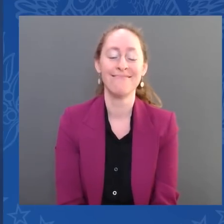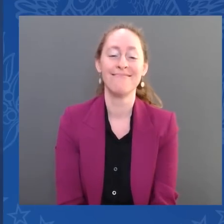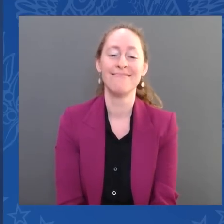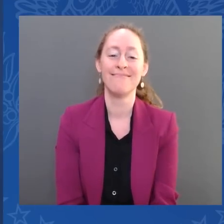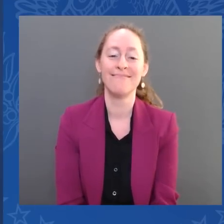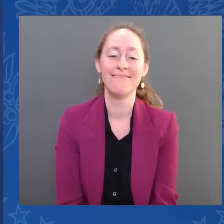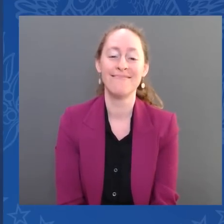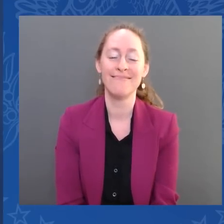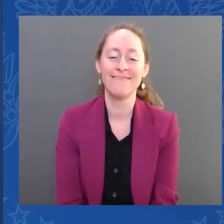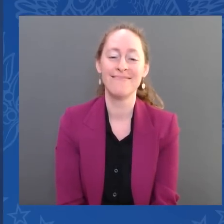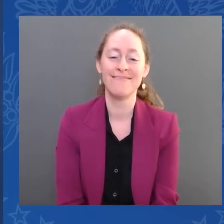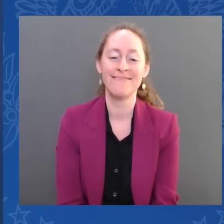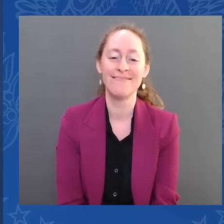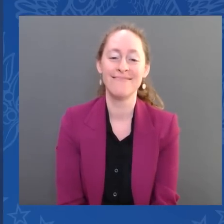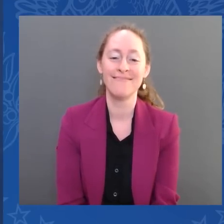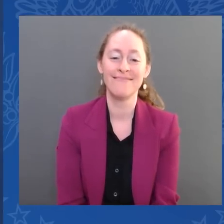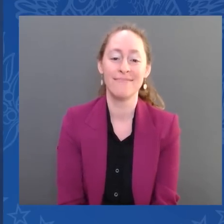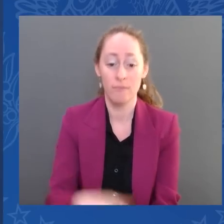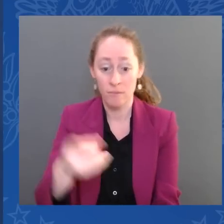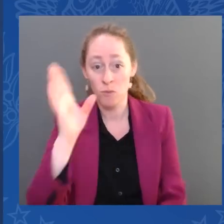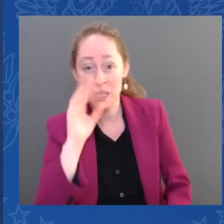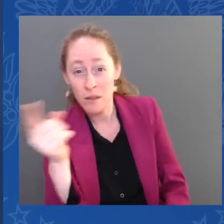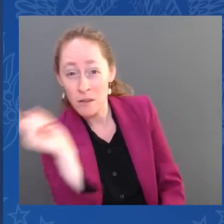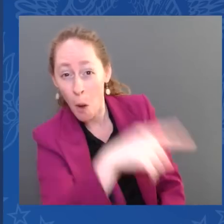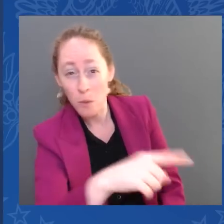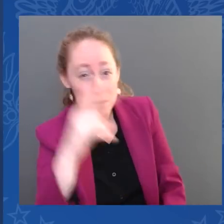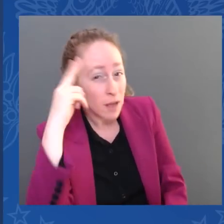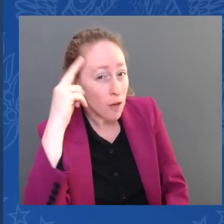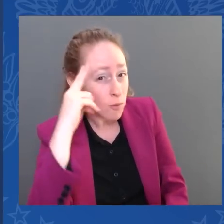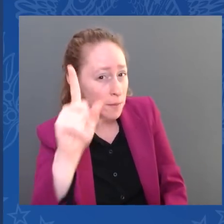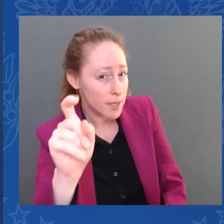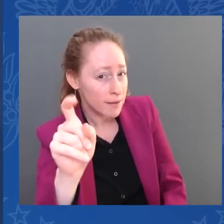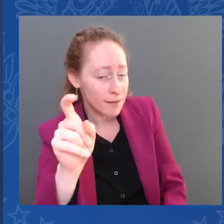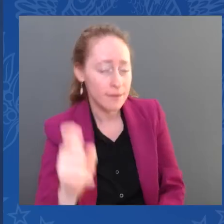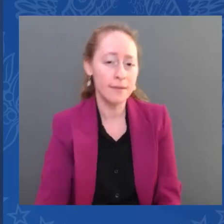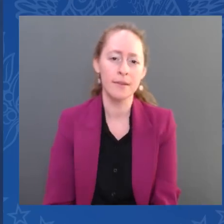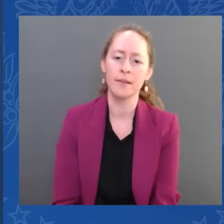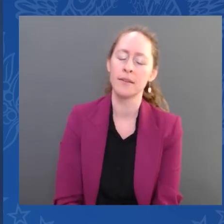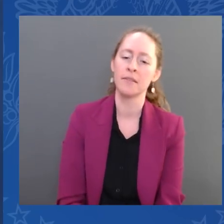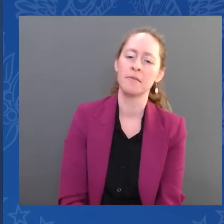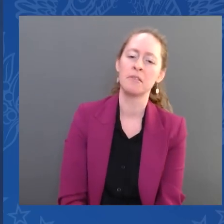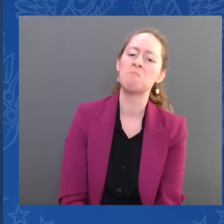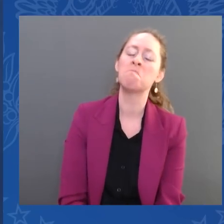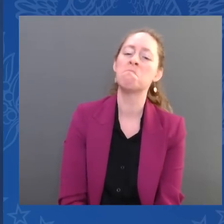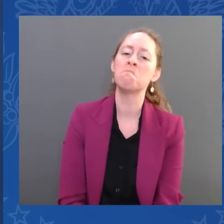But let me tell you that I have been engaged in trying to work with how we can bring